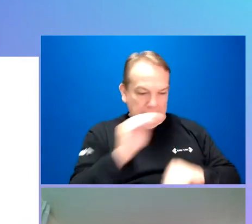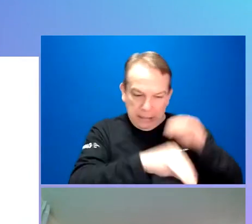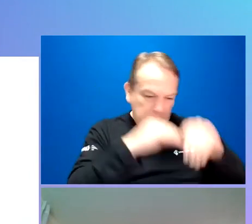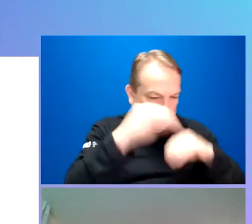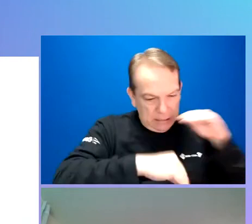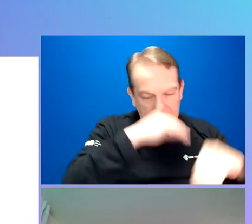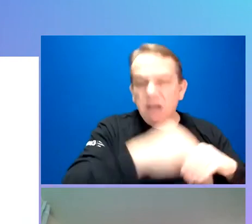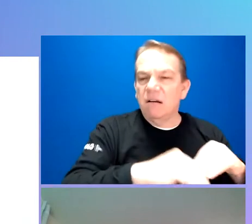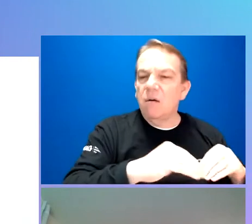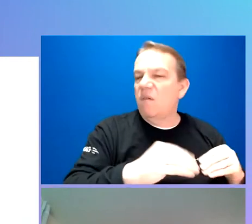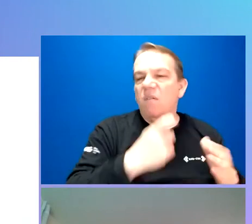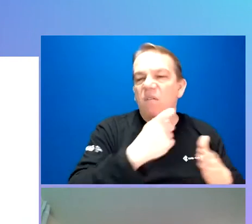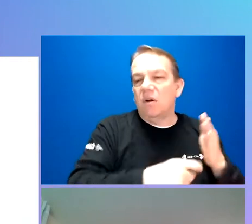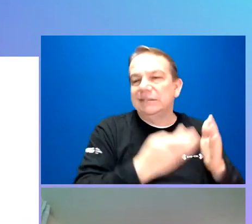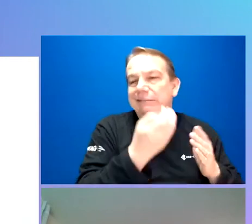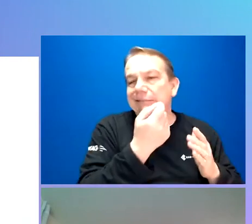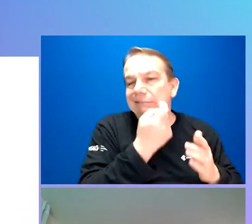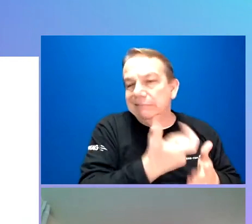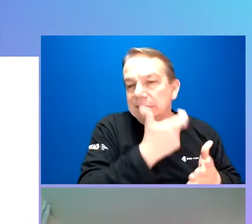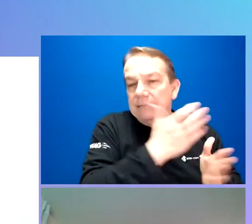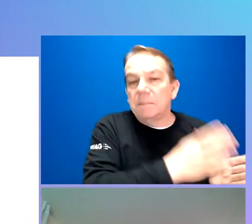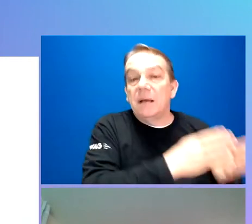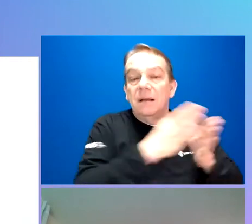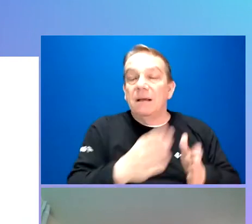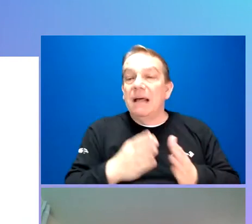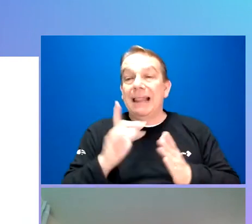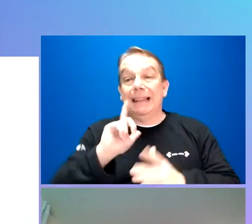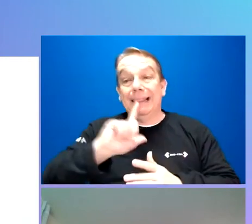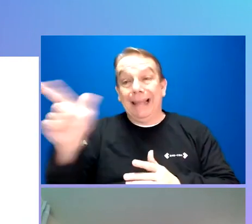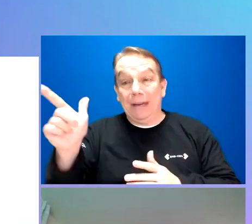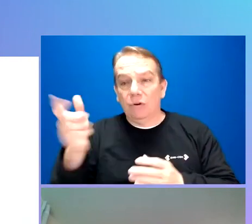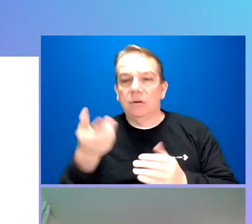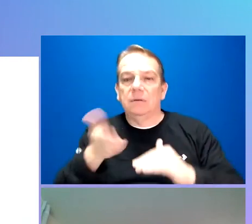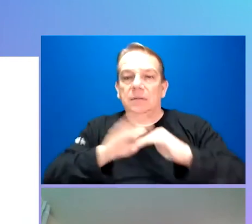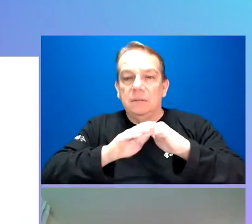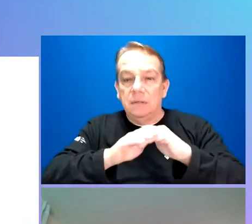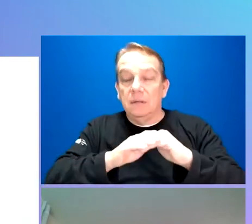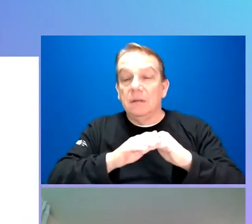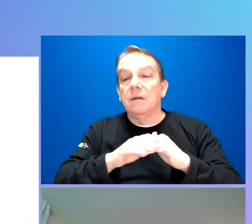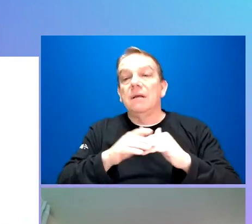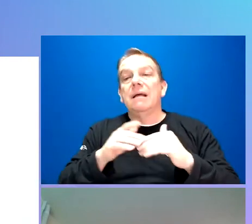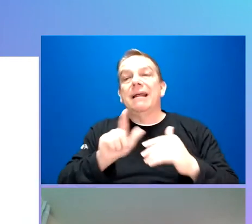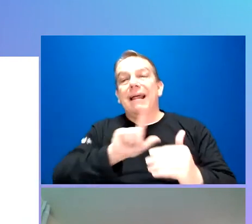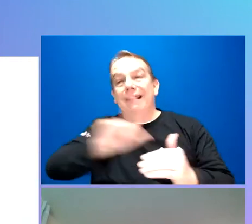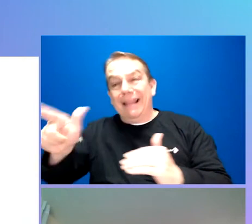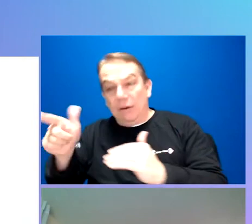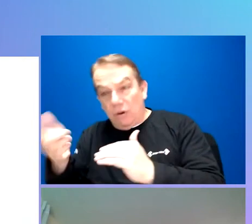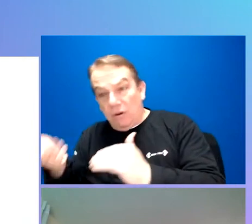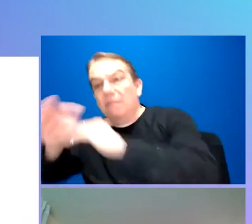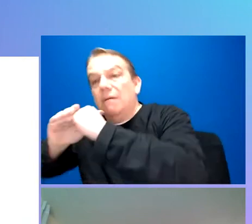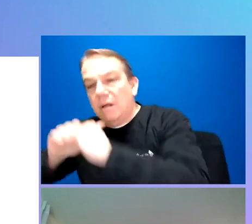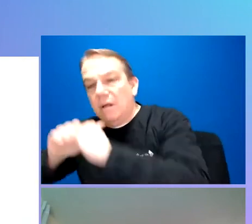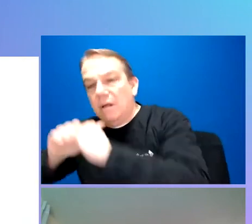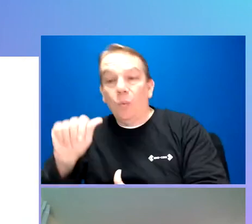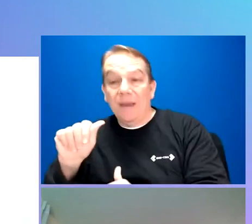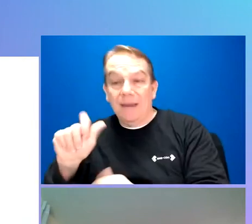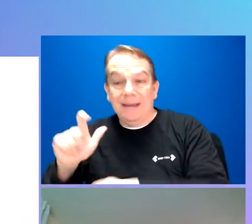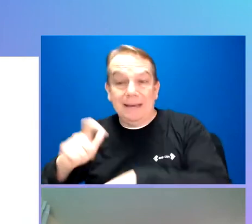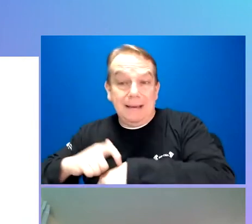phase, then obviously, uh, it rises up to 15. Uh, and if you